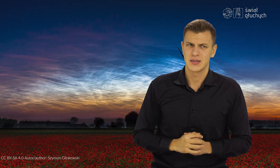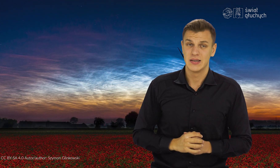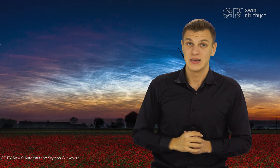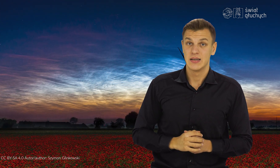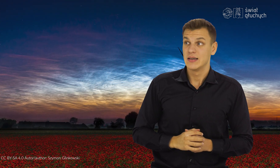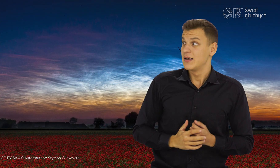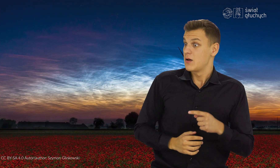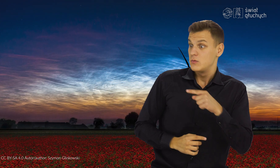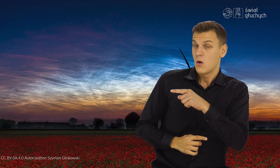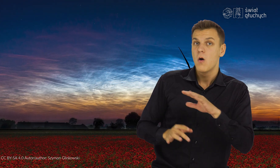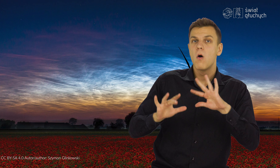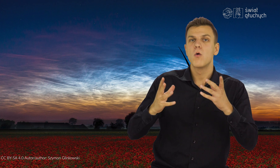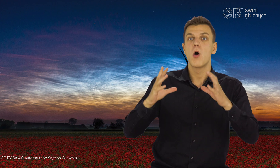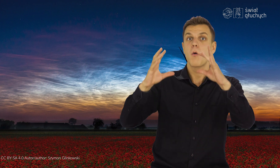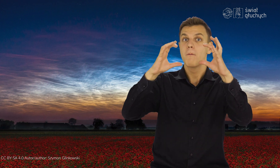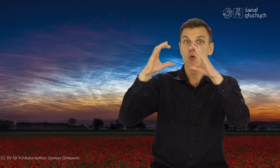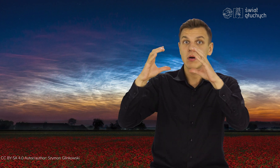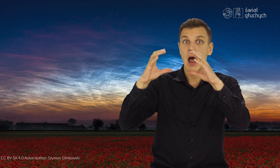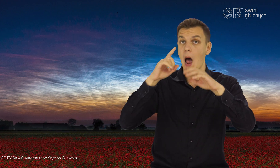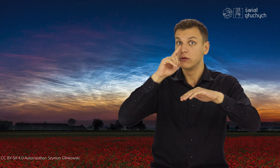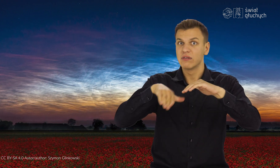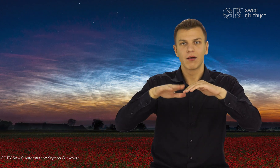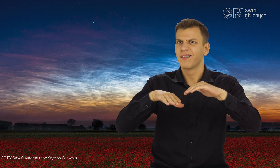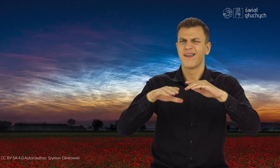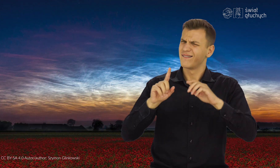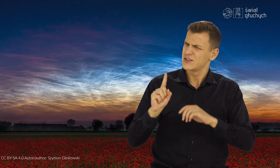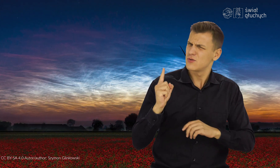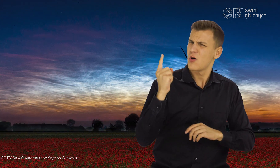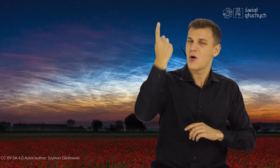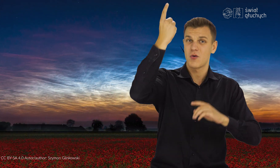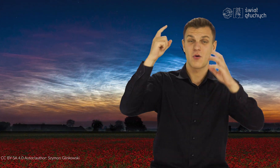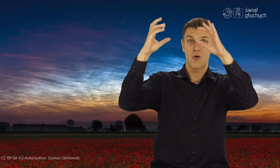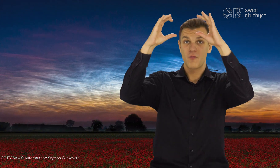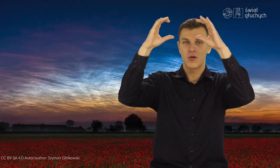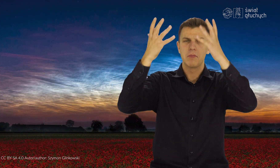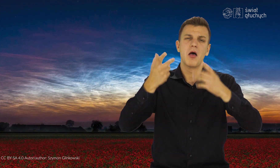very high clouds.